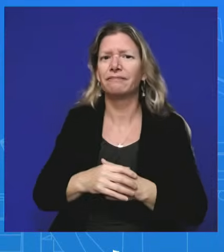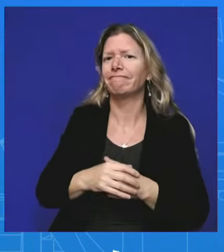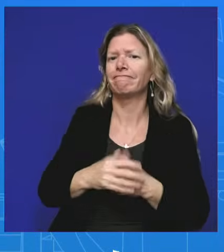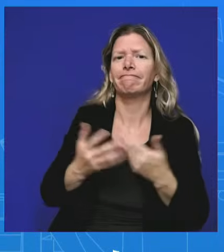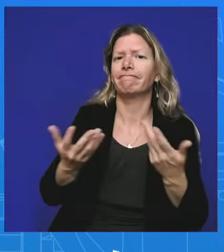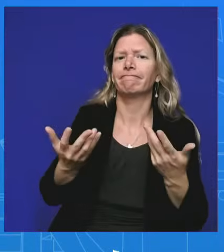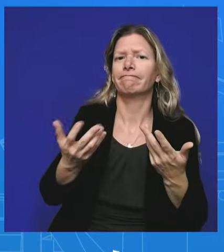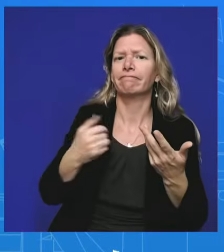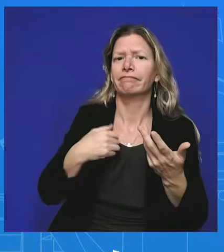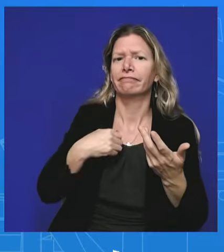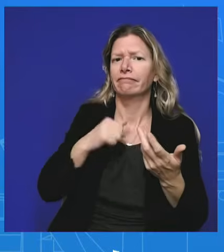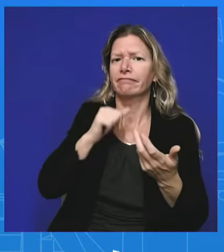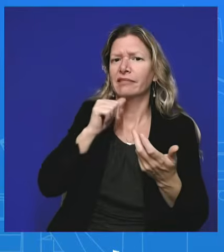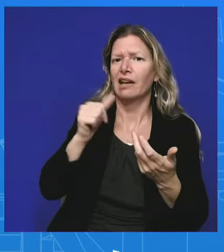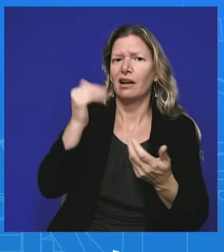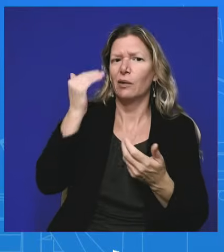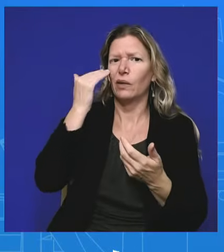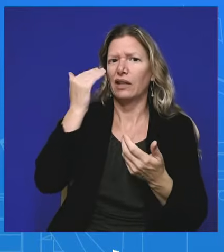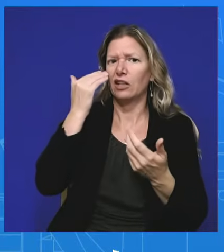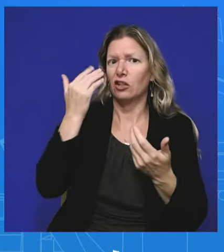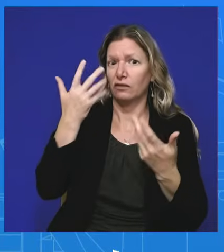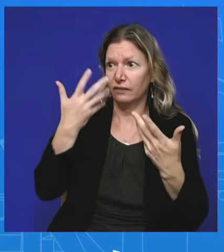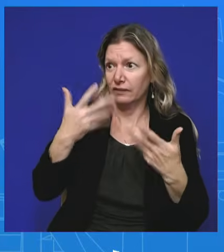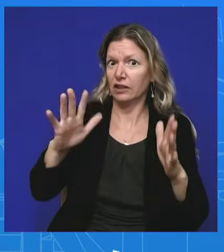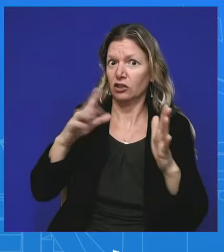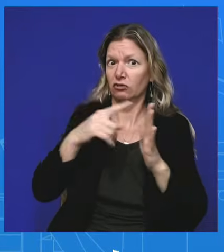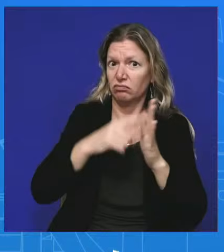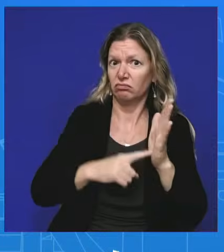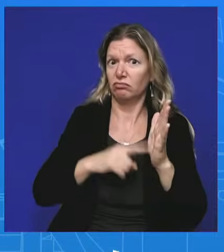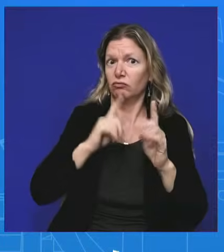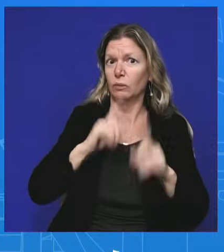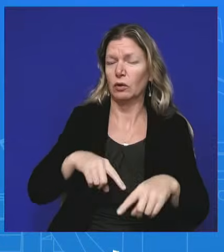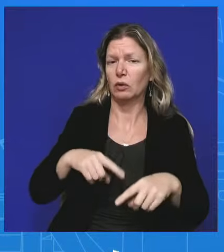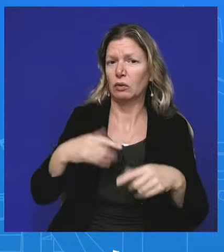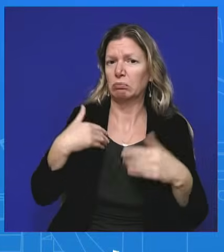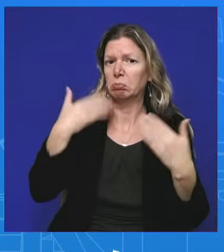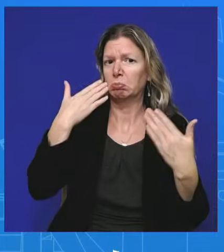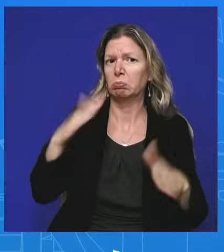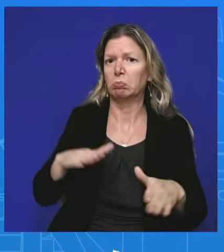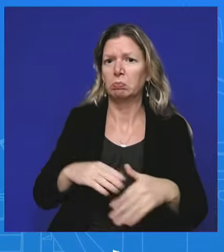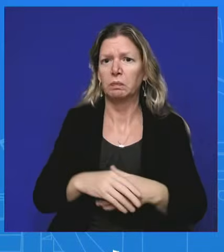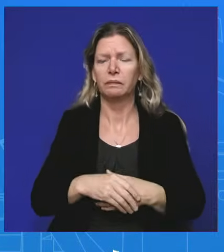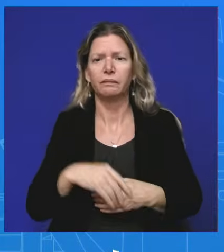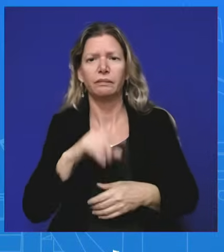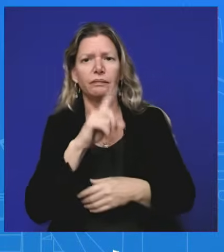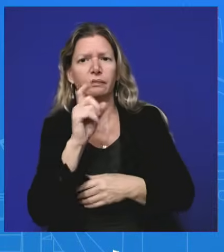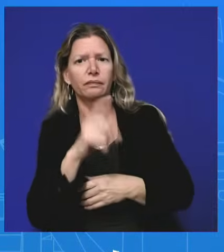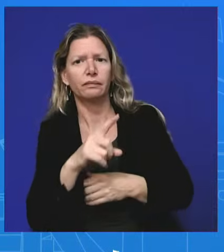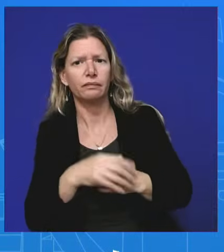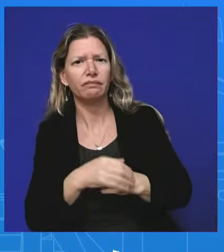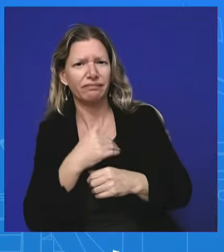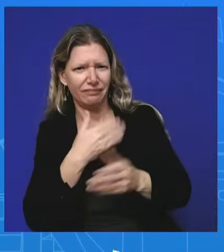The Press: When we asked you several times in the past, you said, "We're still reviewing the report. It takes a long time to go through all the facts and figures." So --